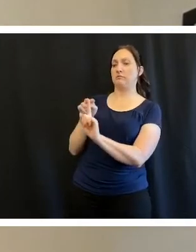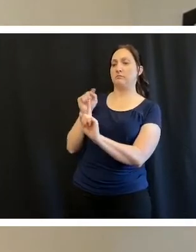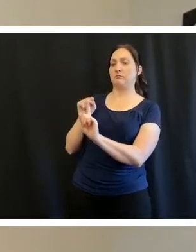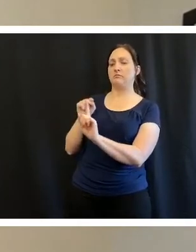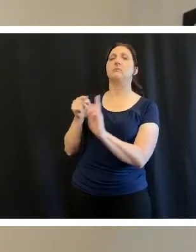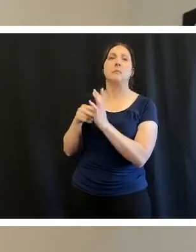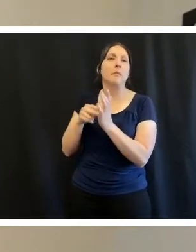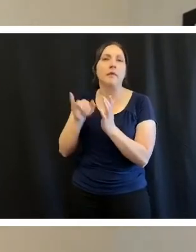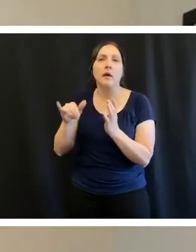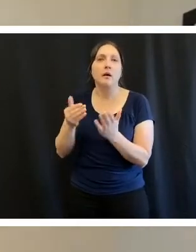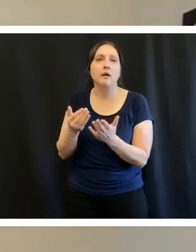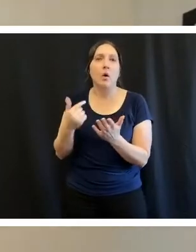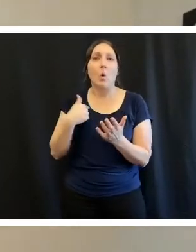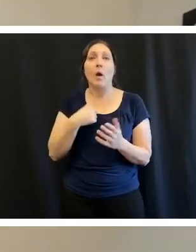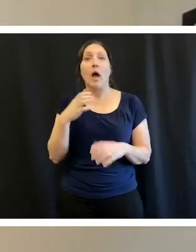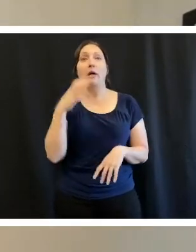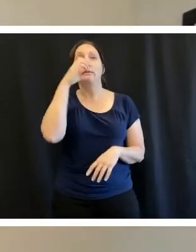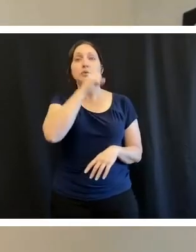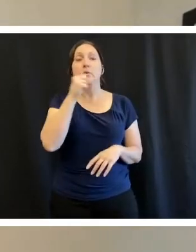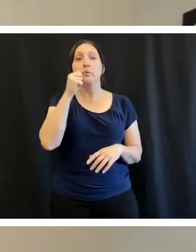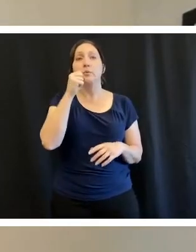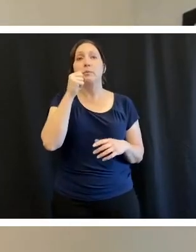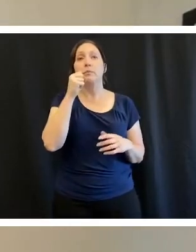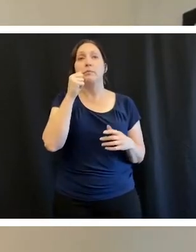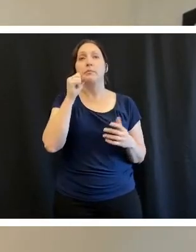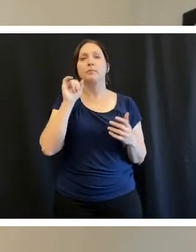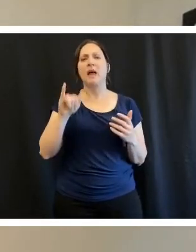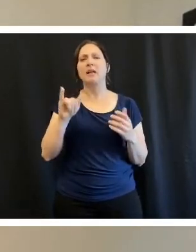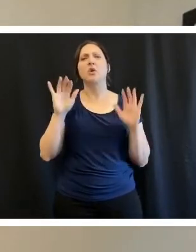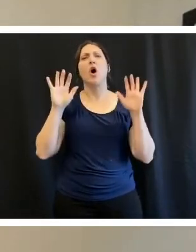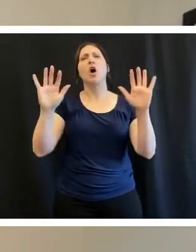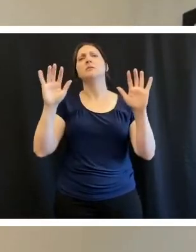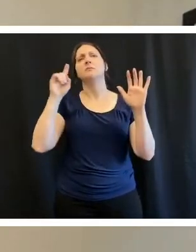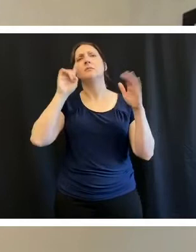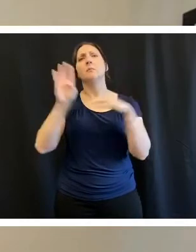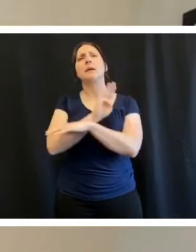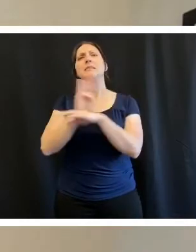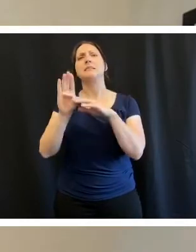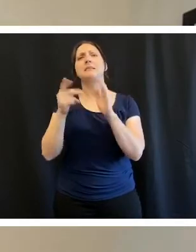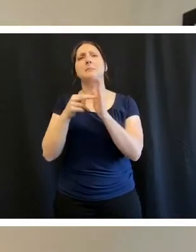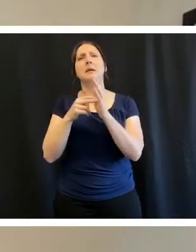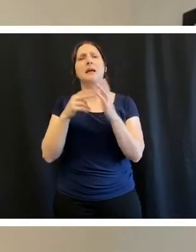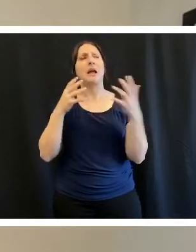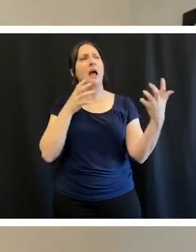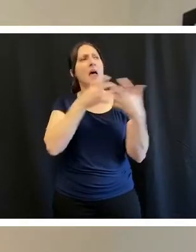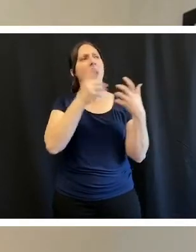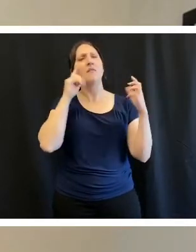that because it's a great tool for business that it's going to work for education. I think we need school administrators